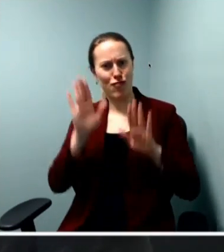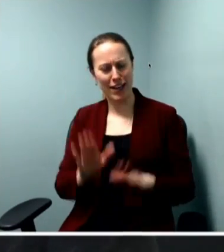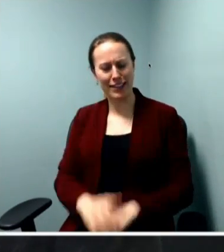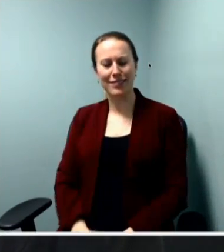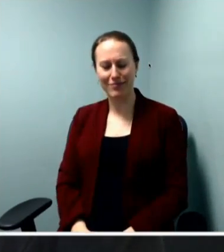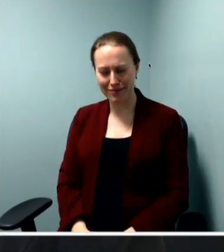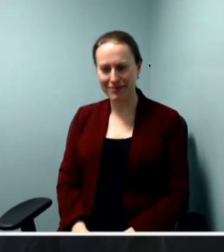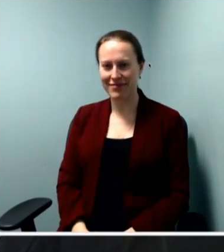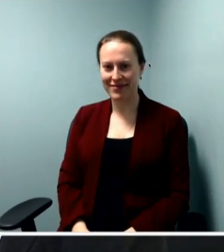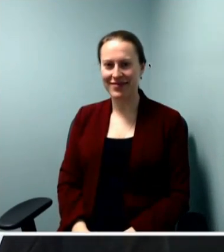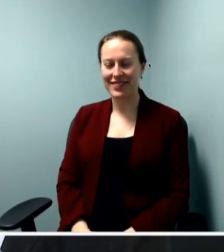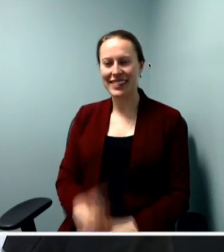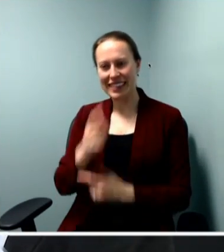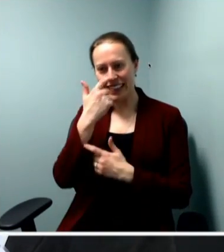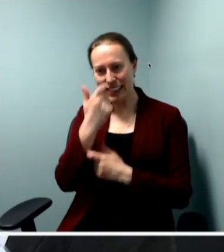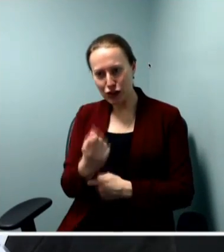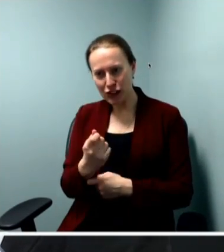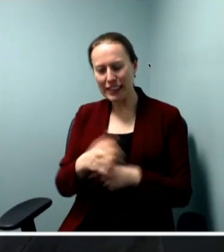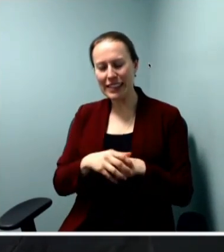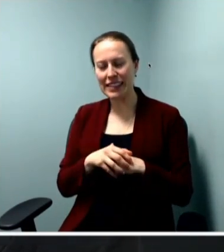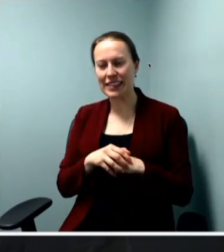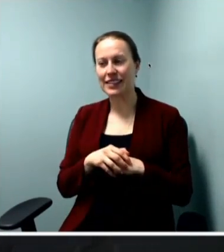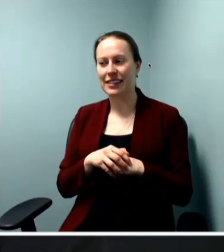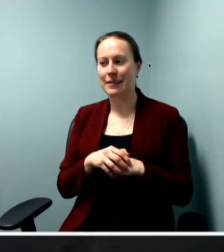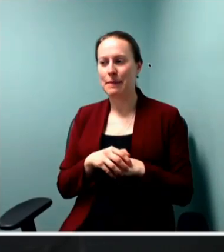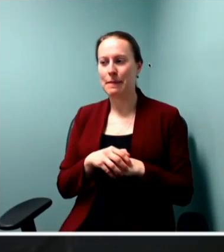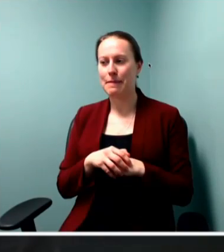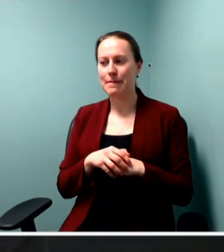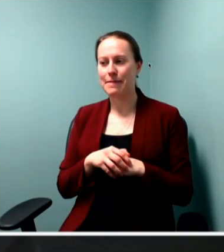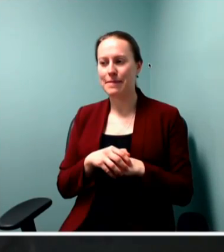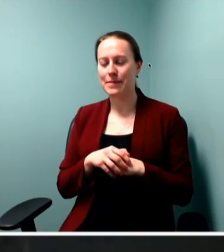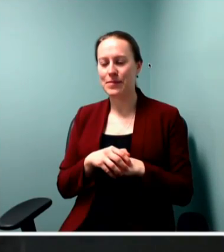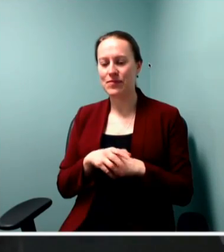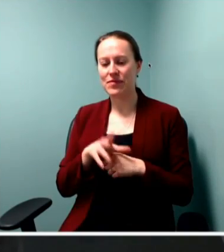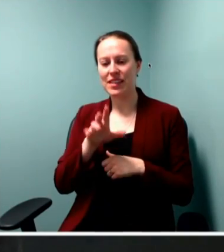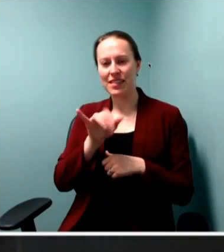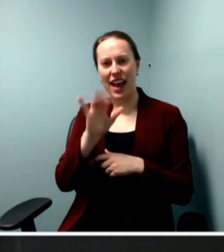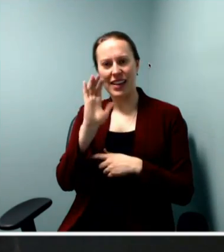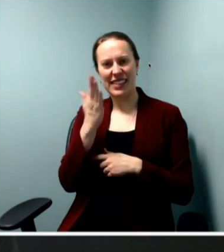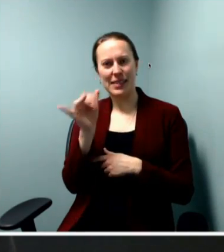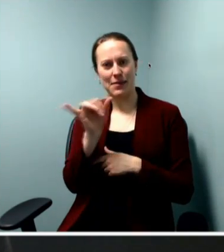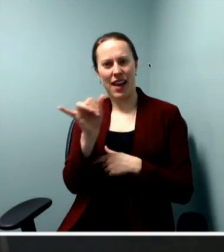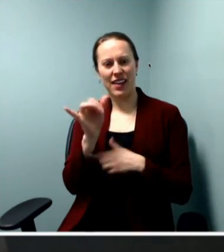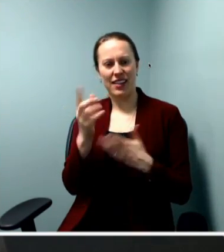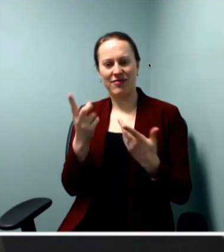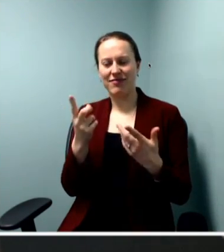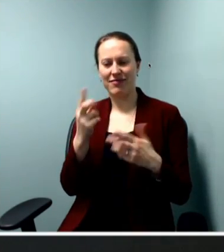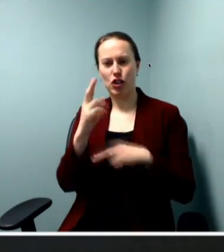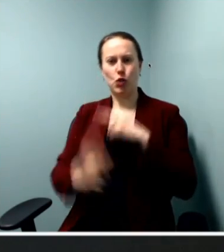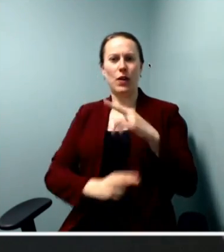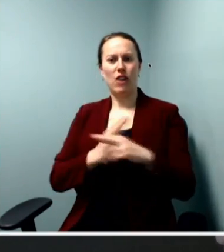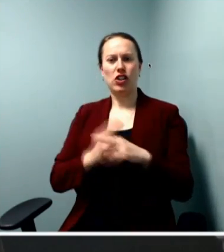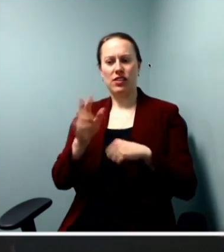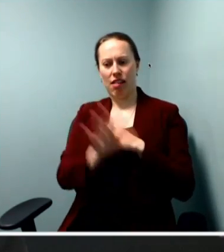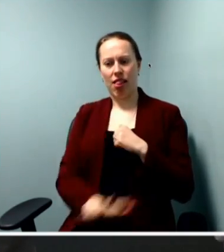Interesting that-- that seemed very universal in its-- your articulation.